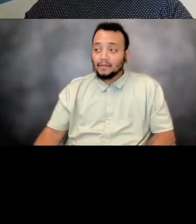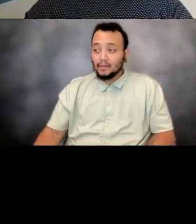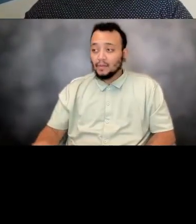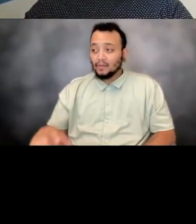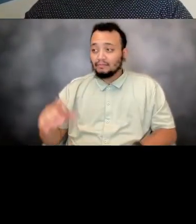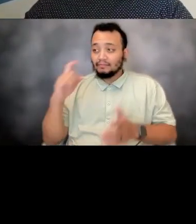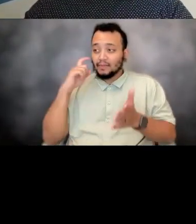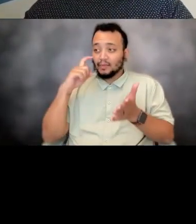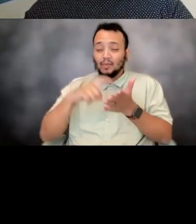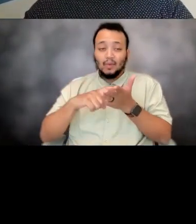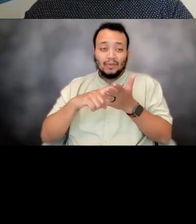that we didn't